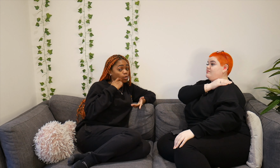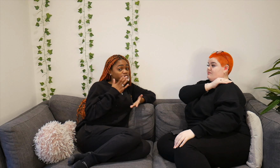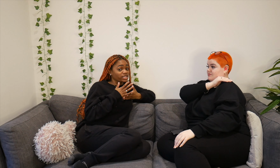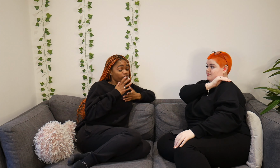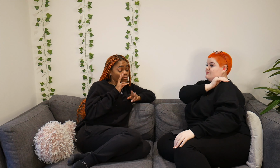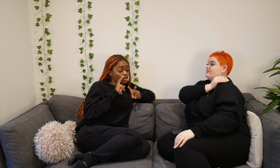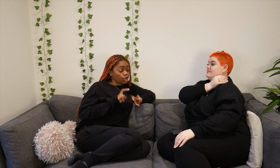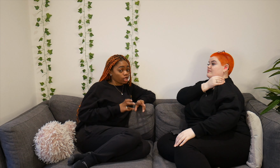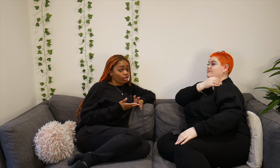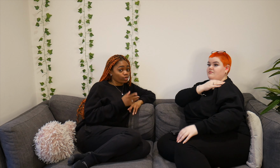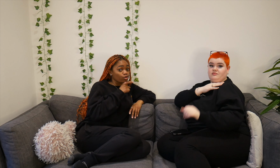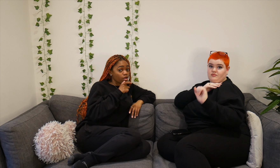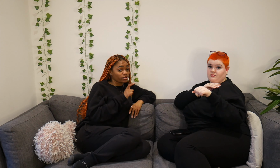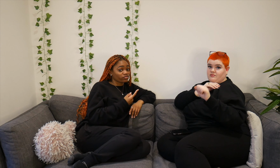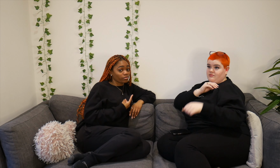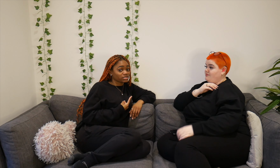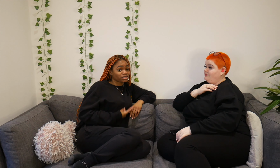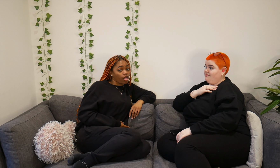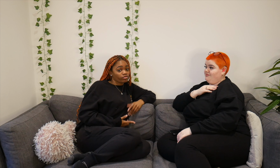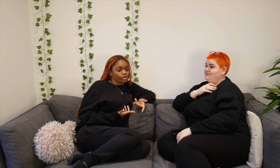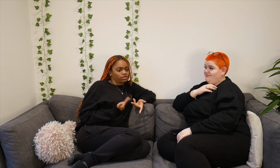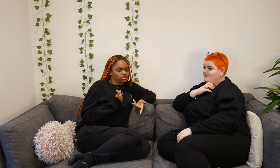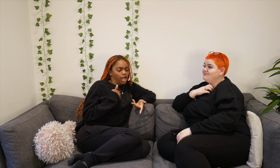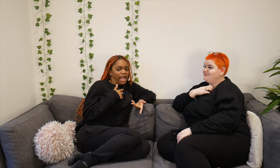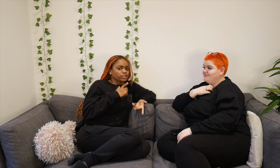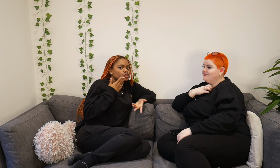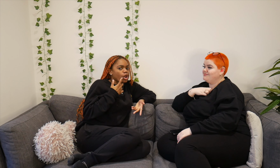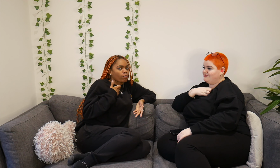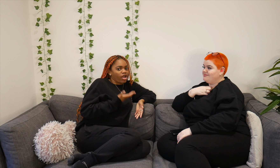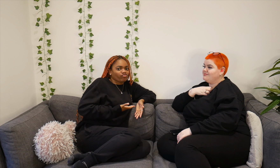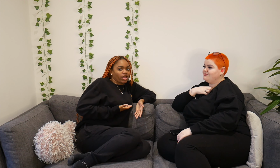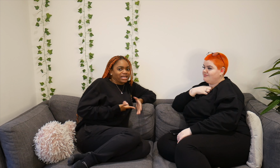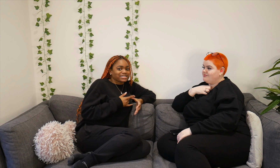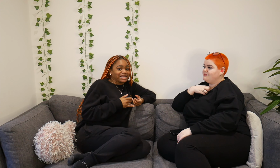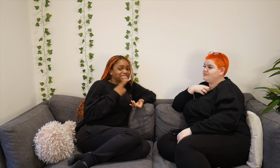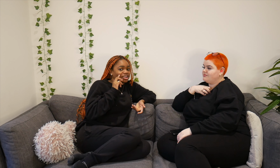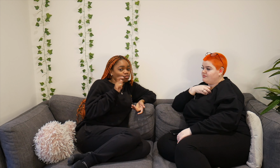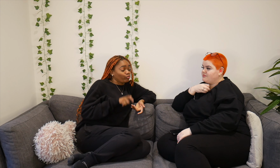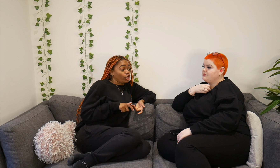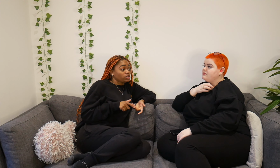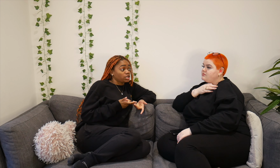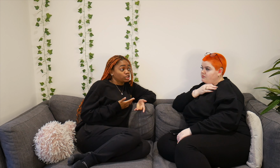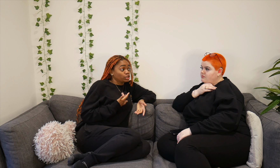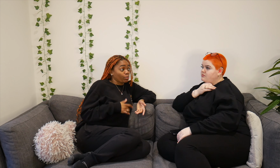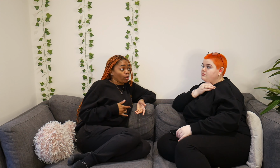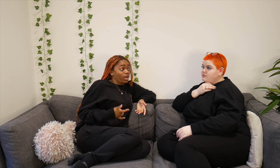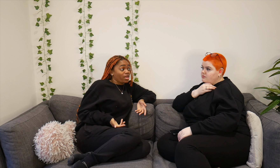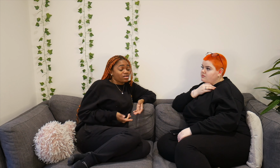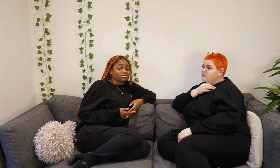I will definitely be looking through the comments (yes) for myself, because I don't know my rights as a deaf person, to be honest.